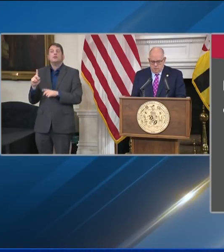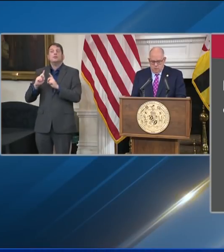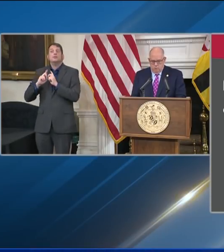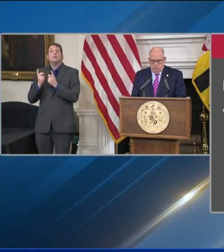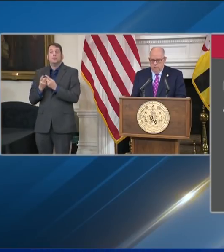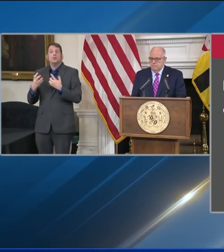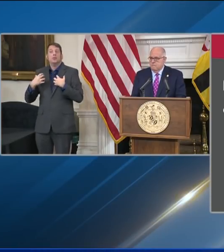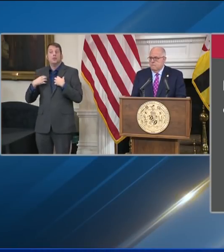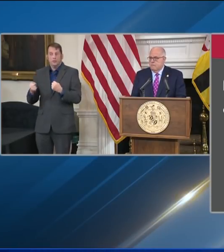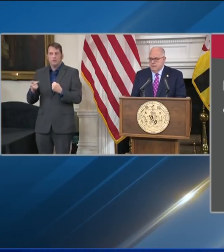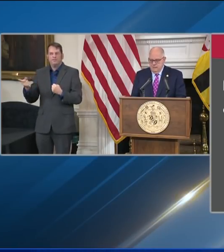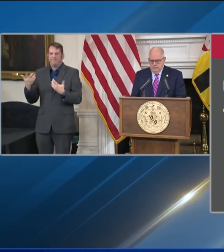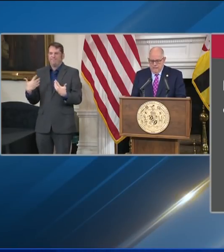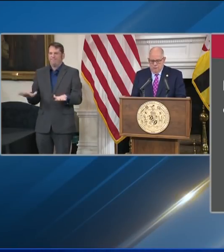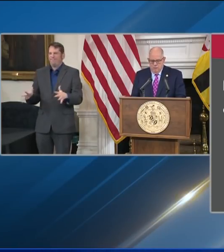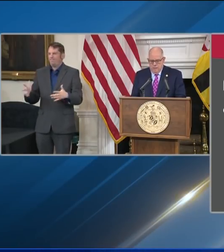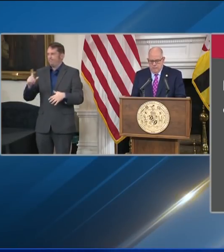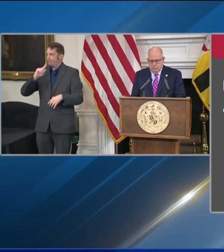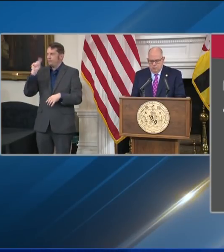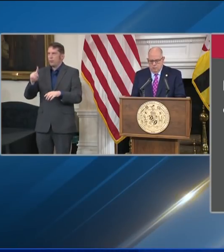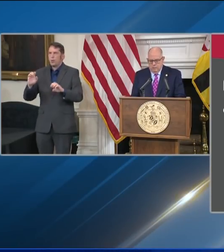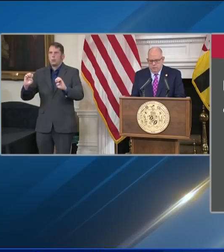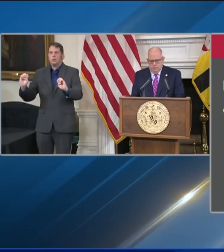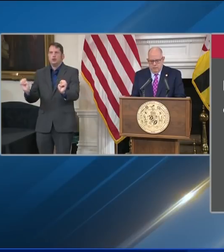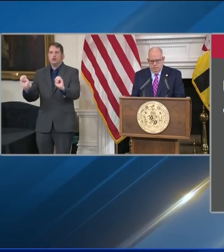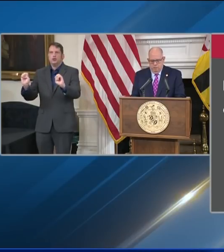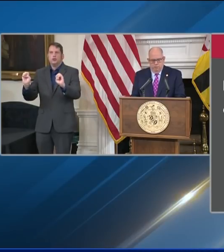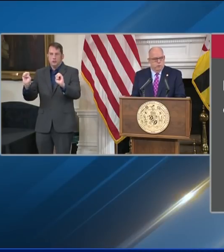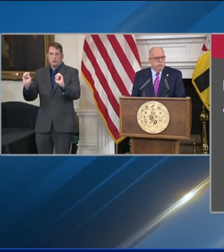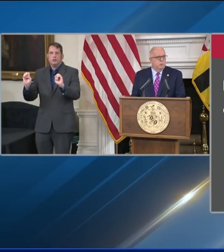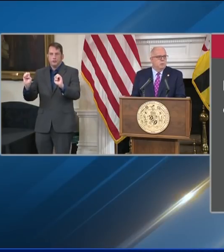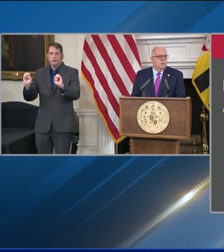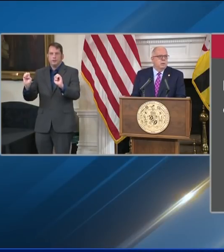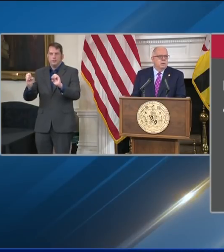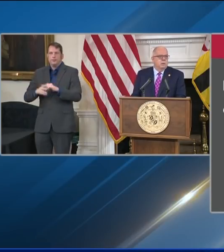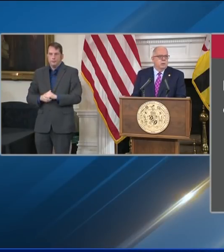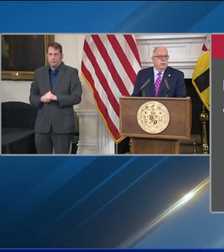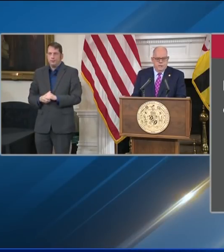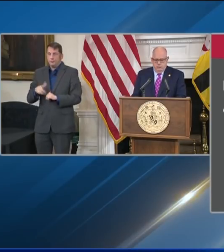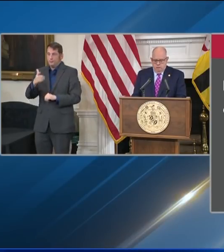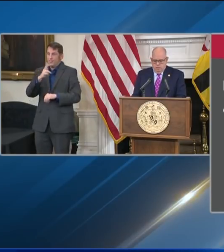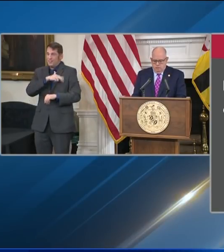TODAY THE MARYLAND DEPARTMENT OF HEALTH IS ALSO ISSUING AND EMERGENCY ORDER.